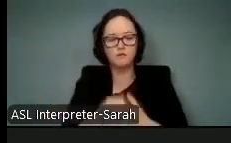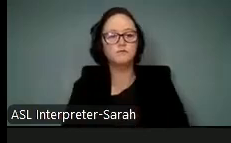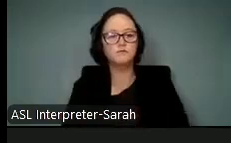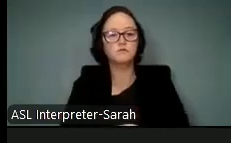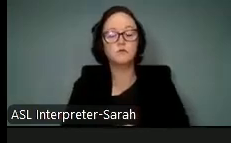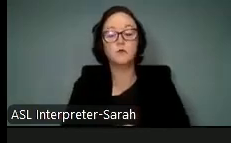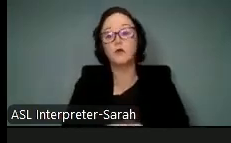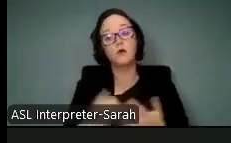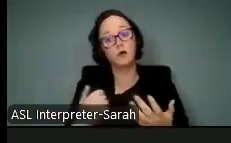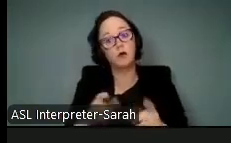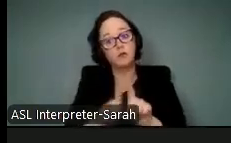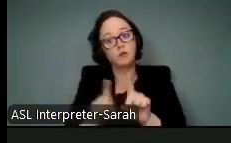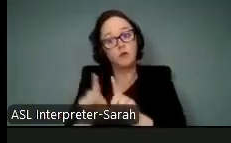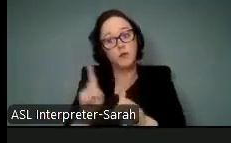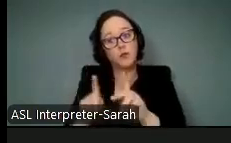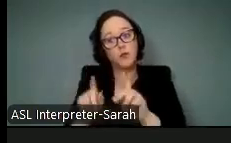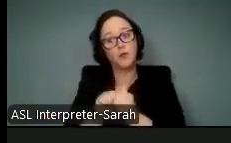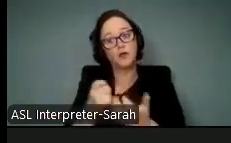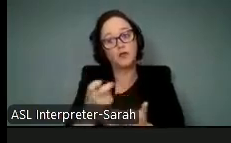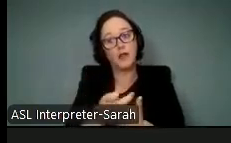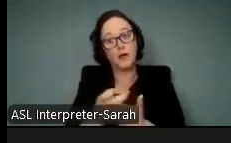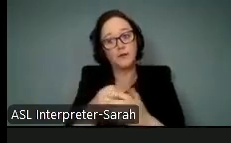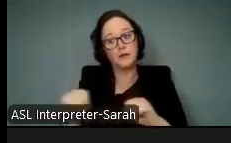who can be triggered by flashing graphics.